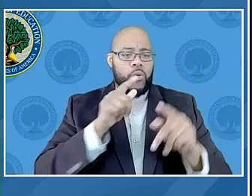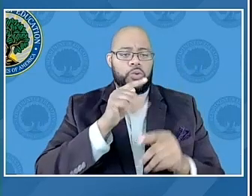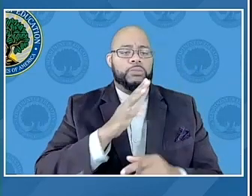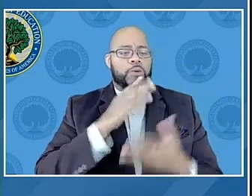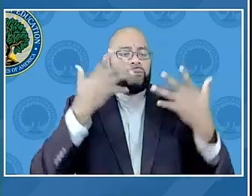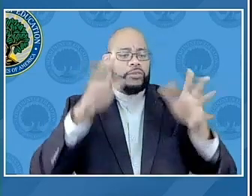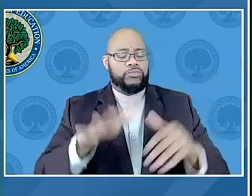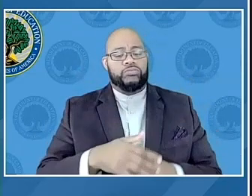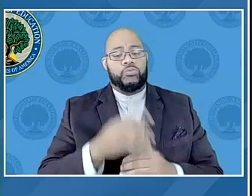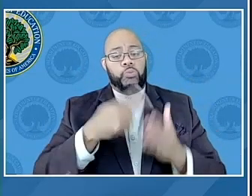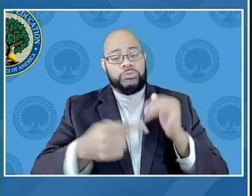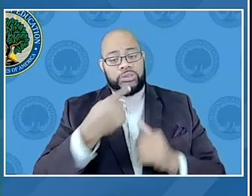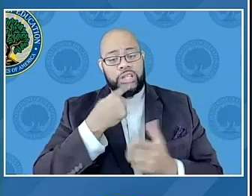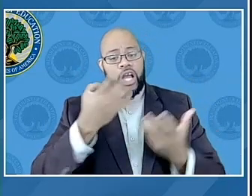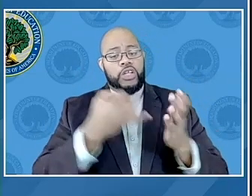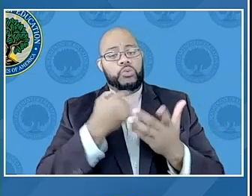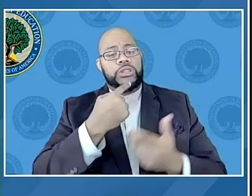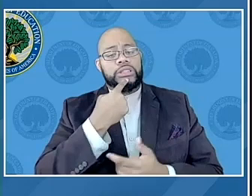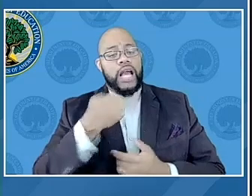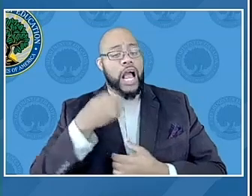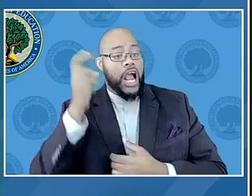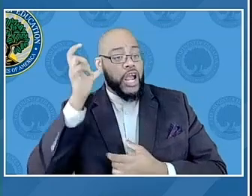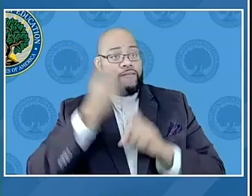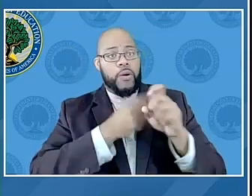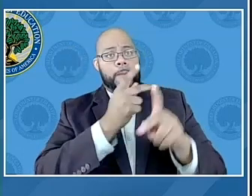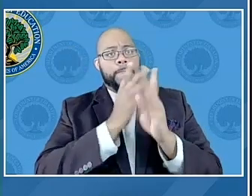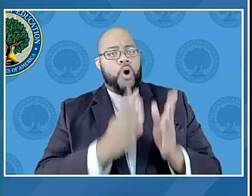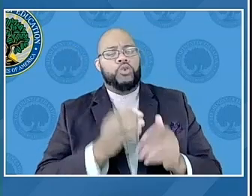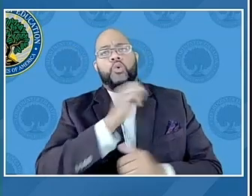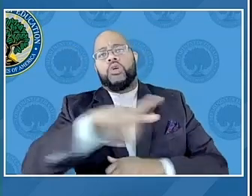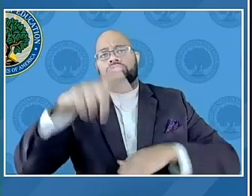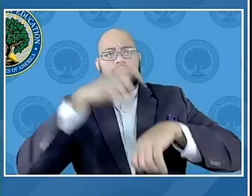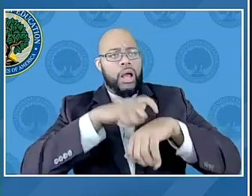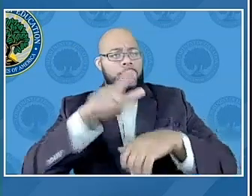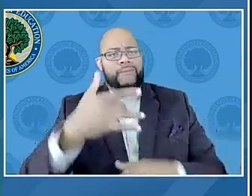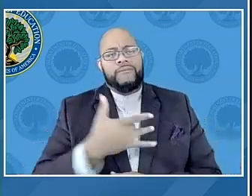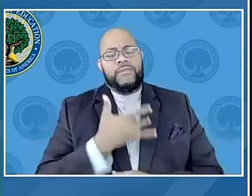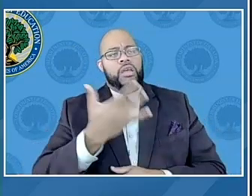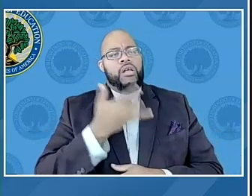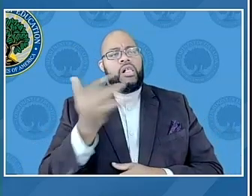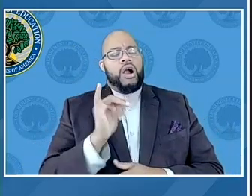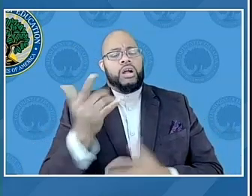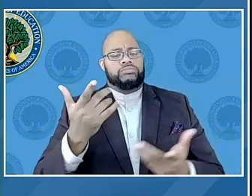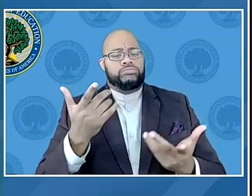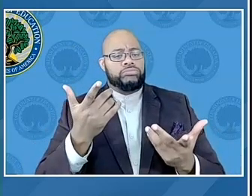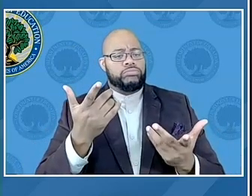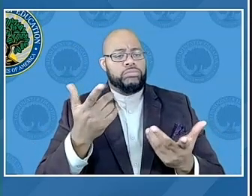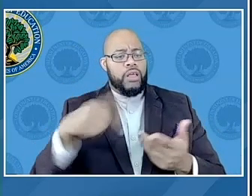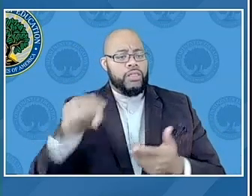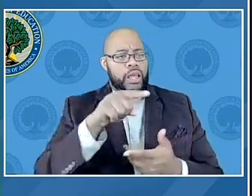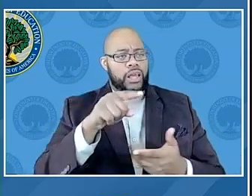I just want to say that I hear from borrowers all the time who do feel like they are being taken advantage of because